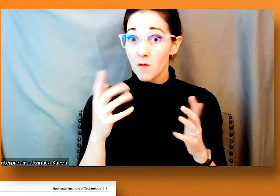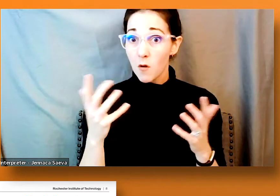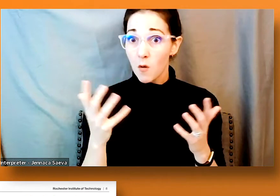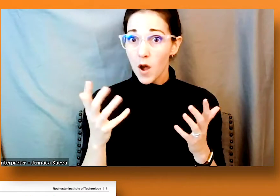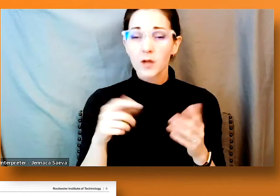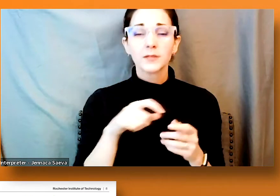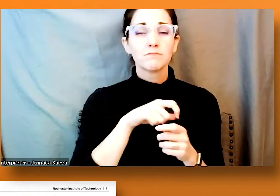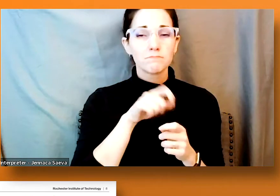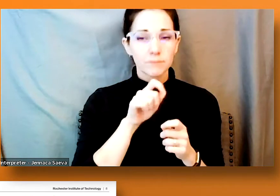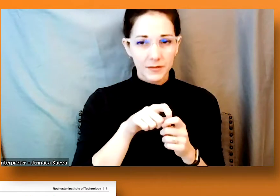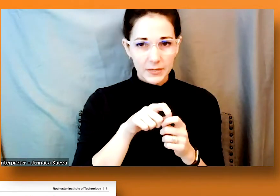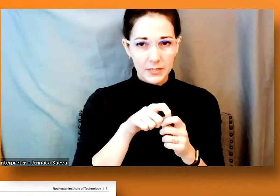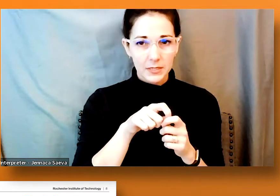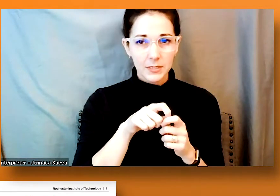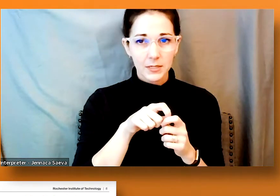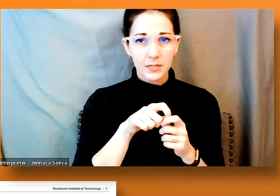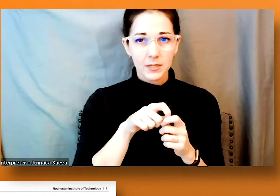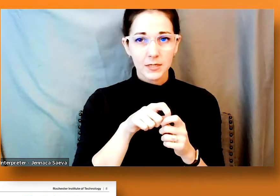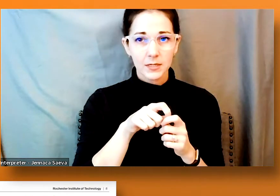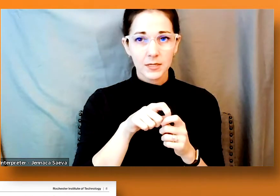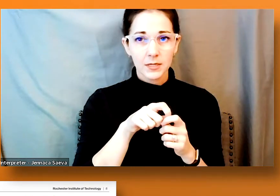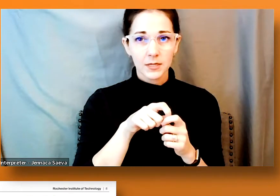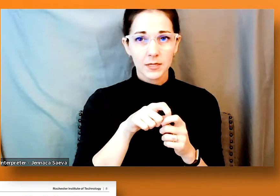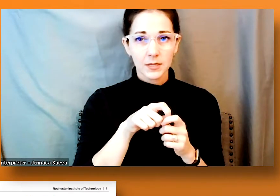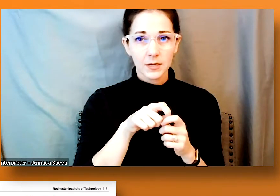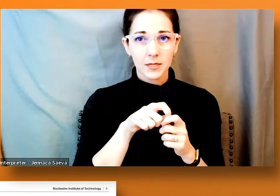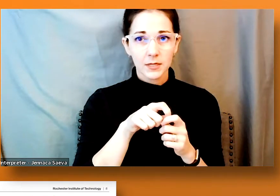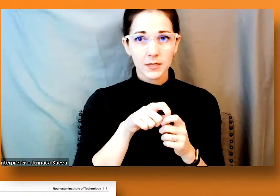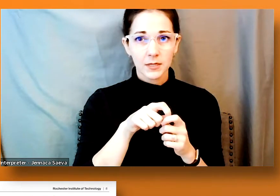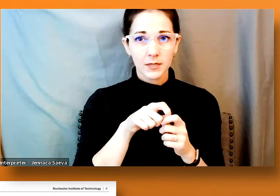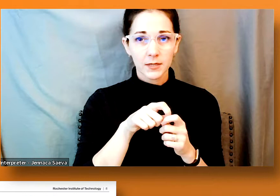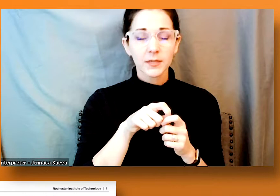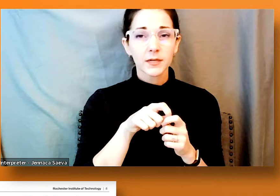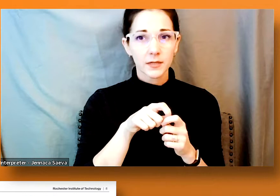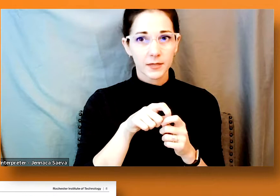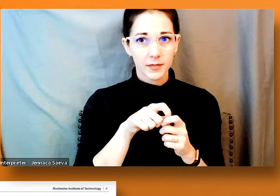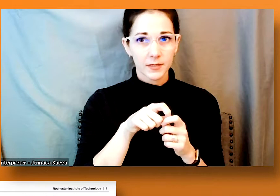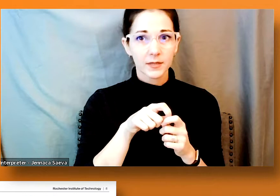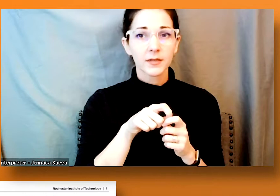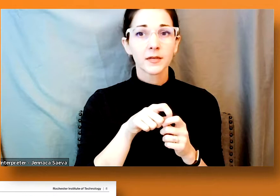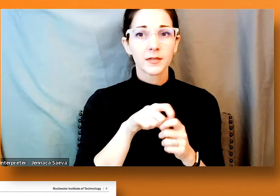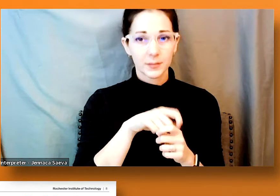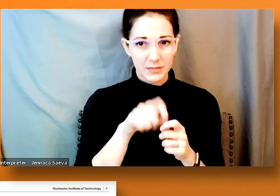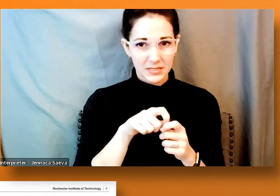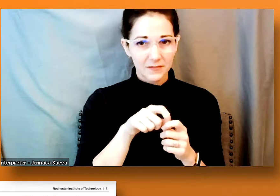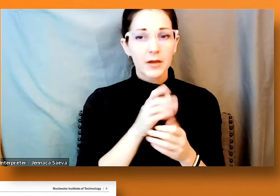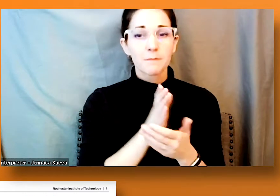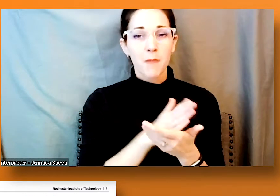of specific budgets that are--